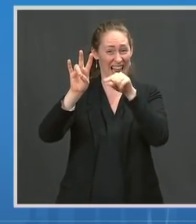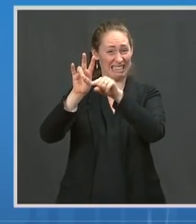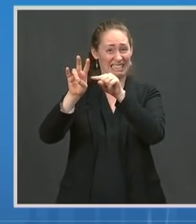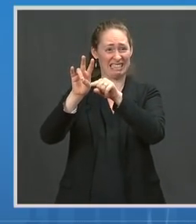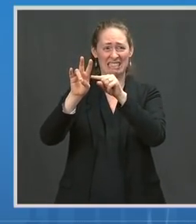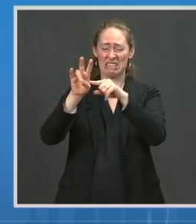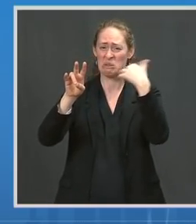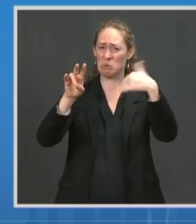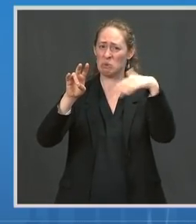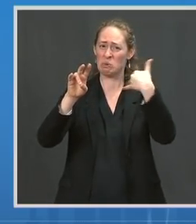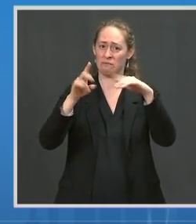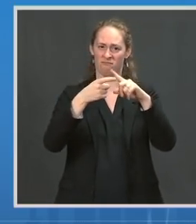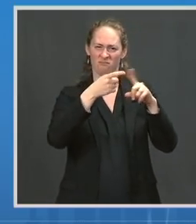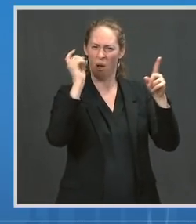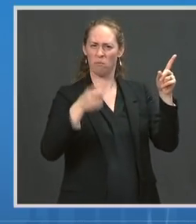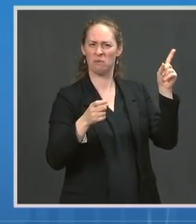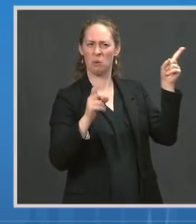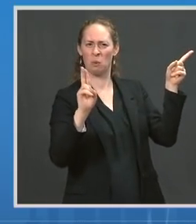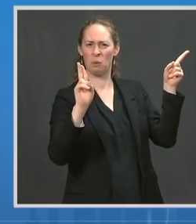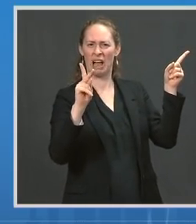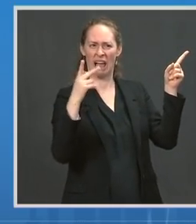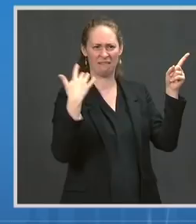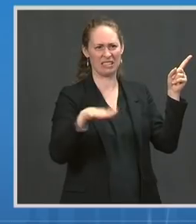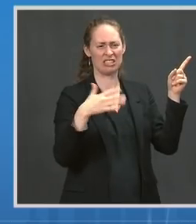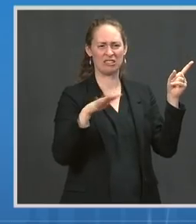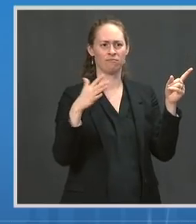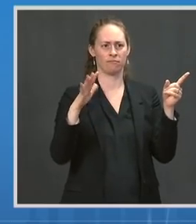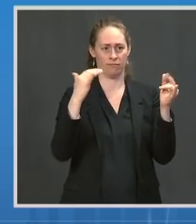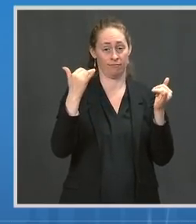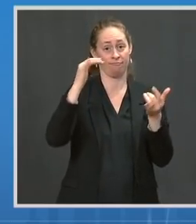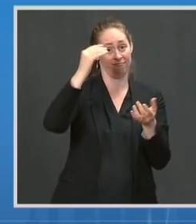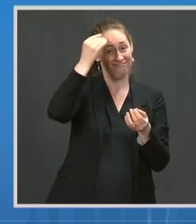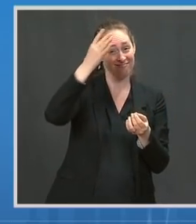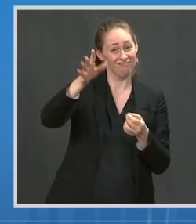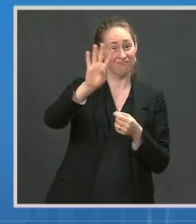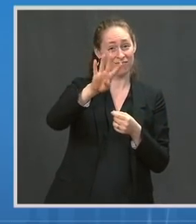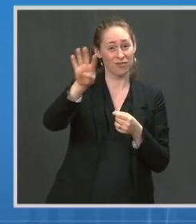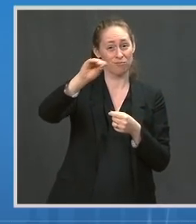represents 44 percent of the virus circulating during the week of March 27th.